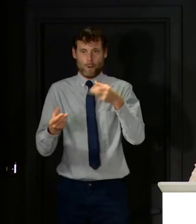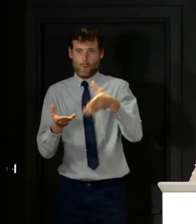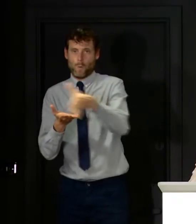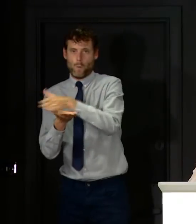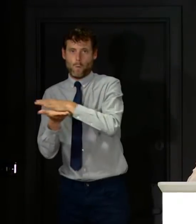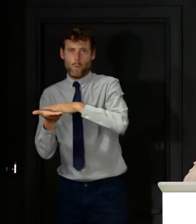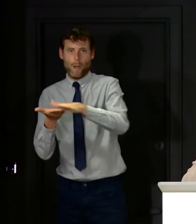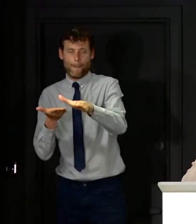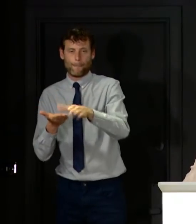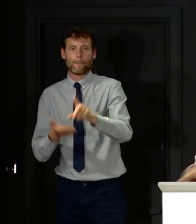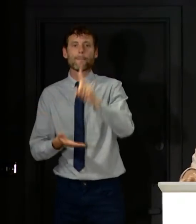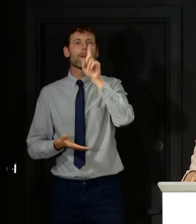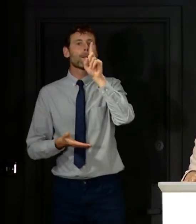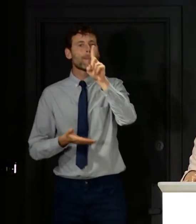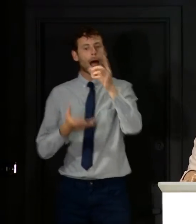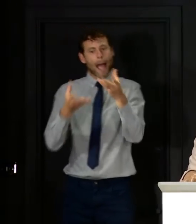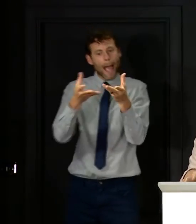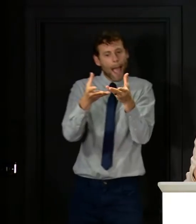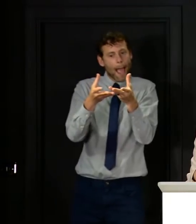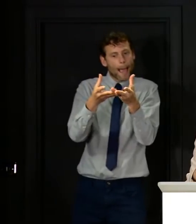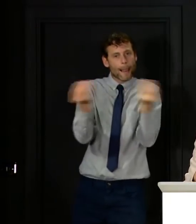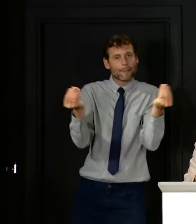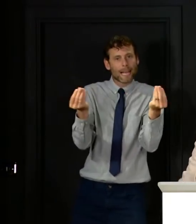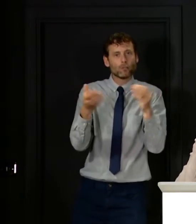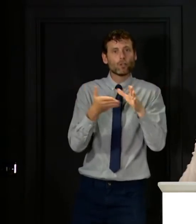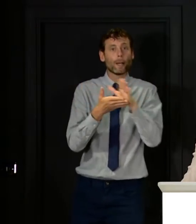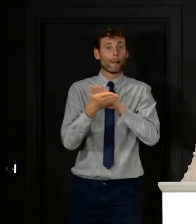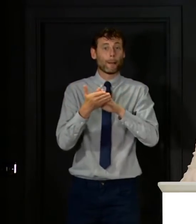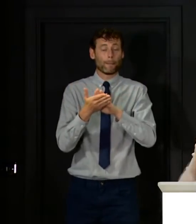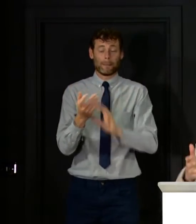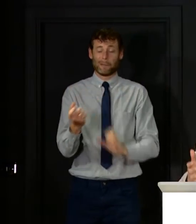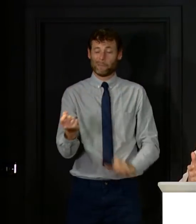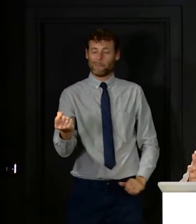a country. Which doesn't mean it's gone away, and doesn't mean it won't rise again if we